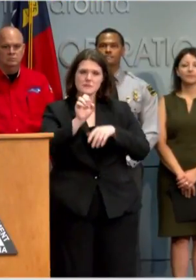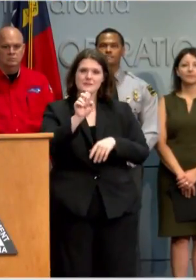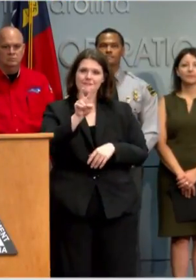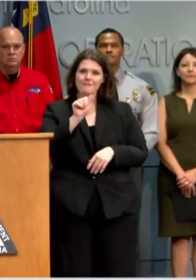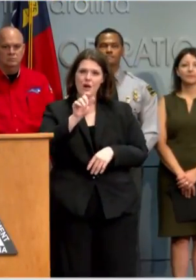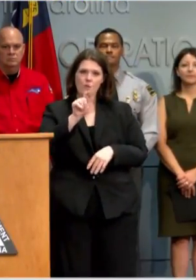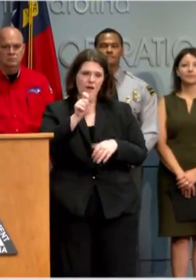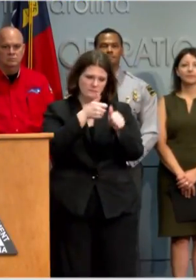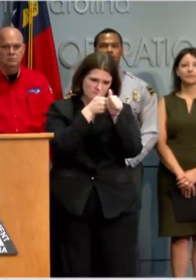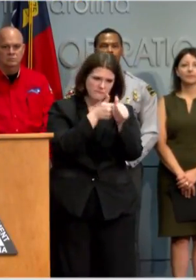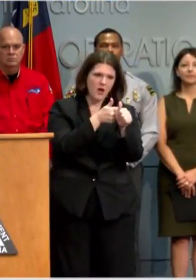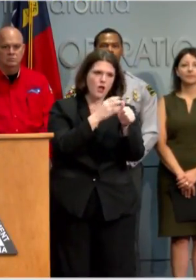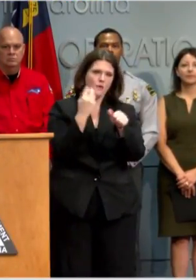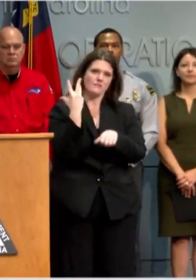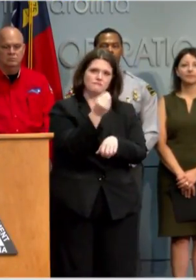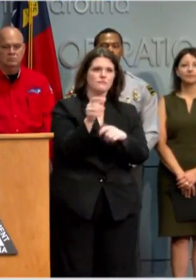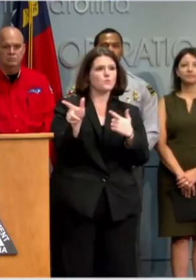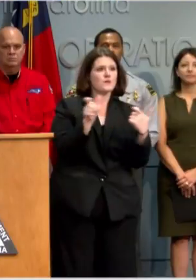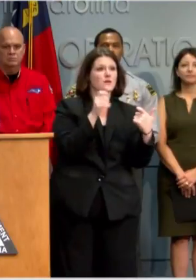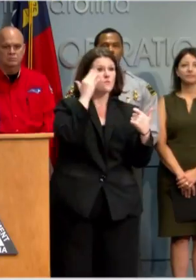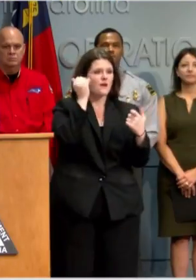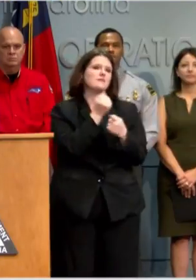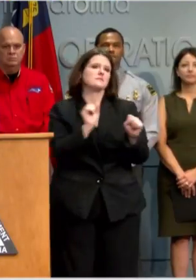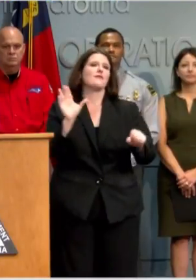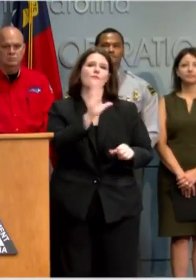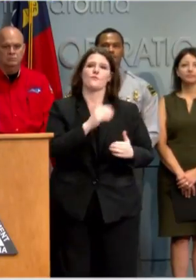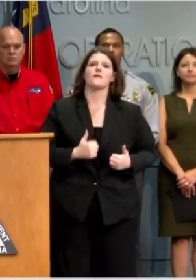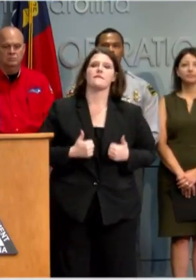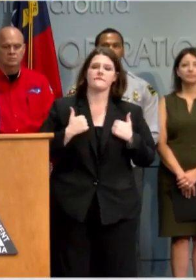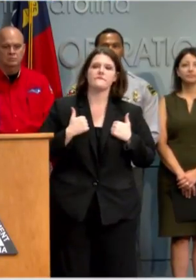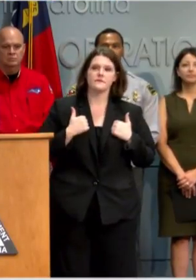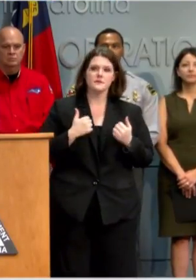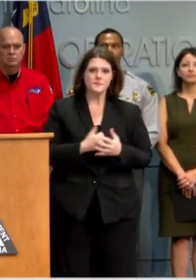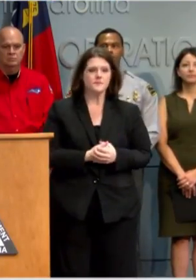DRIVE THROUGH FLOODWATERS, DON'T DRIVE AROUND BARRICADES AND IF YOU ARE TOLD TO EVACUATE BY A LOCAL OFFICIAL, PLEASE DO